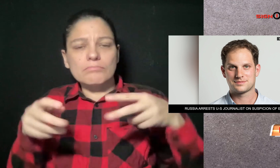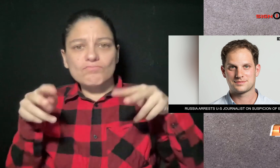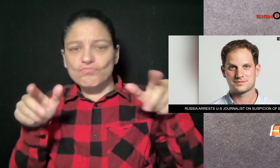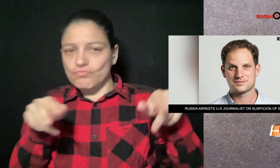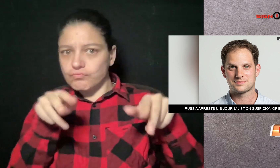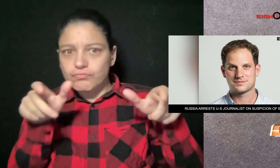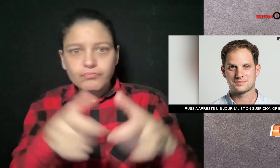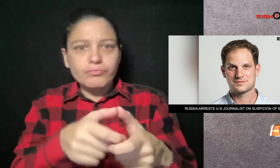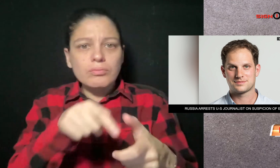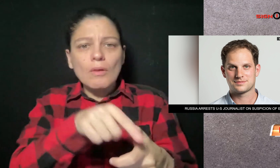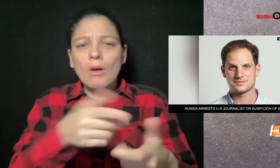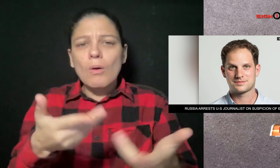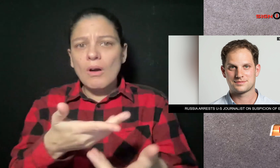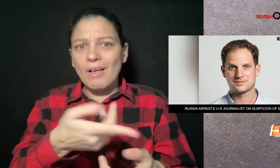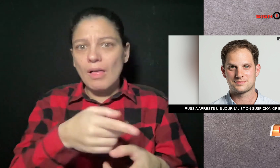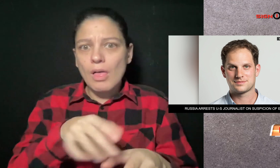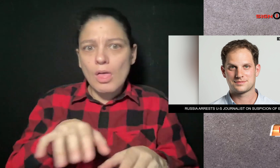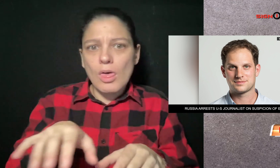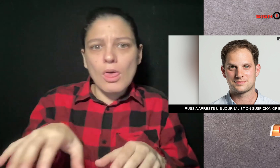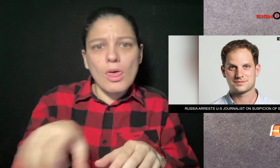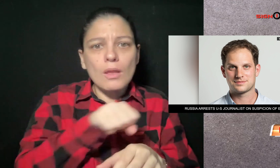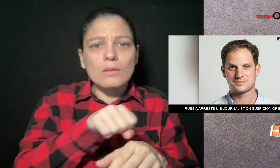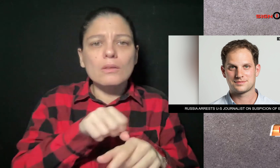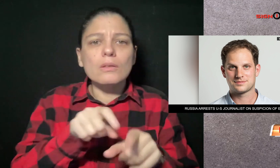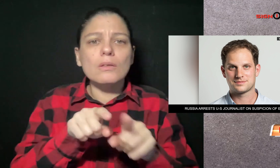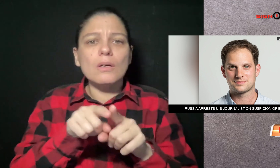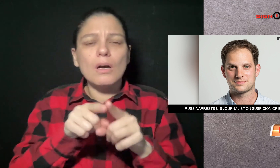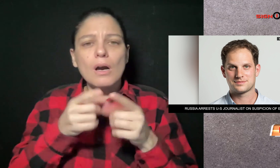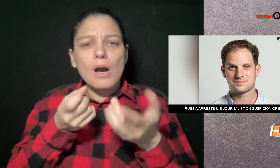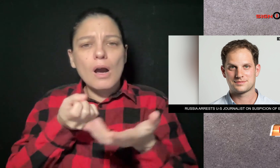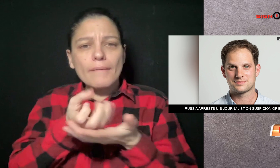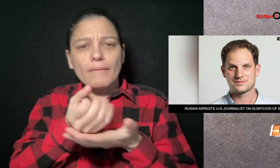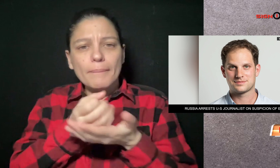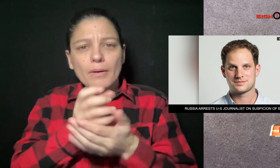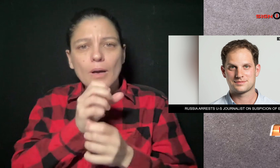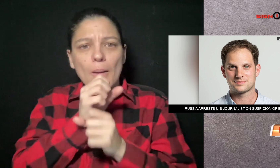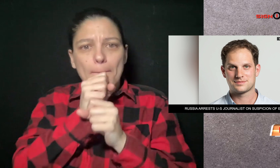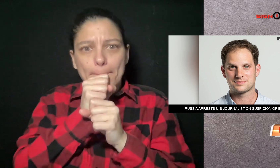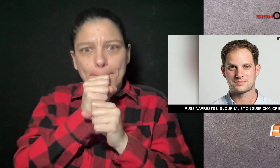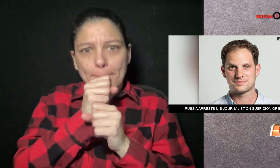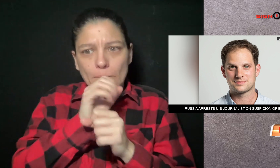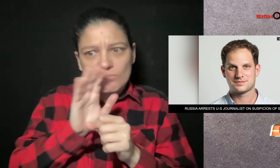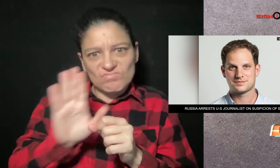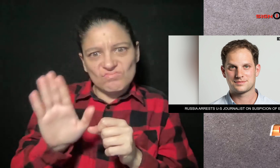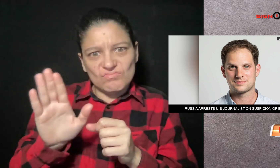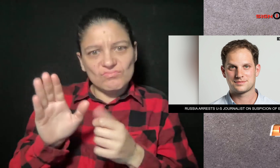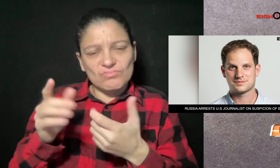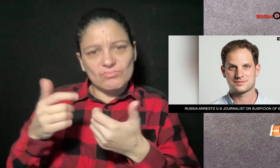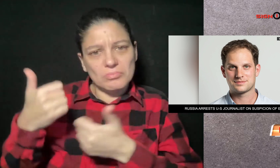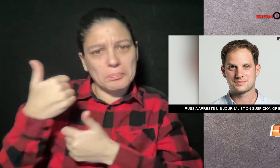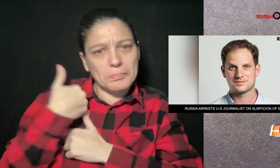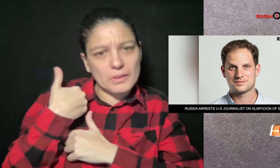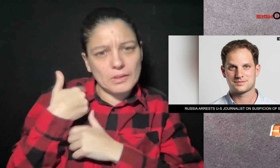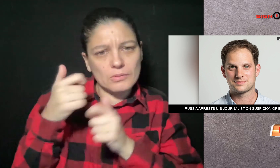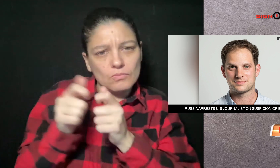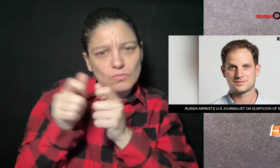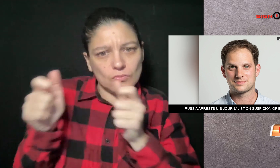they say he was detained while trying to obtain secret information about one of the Russian